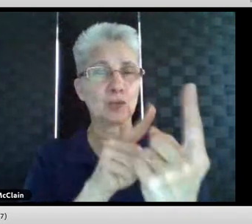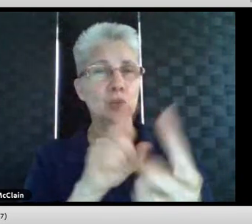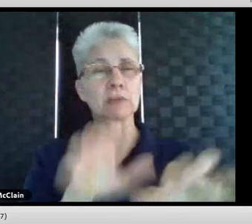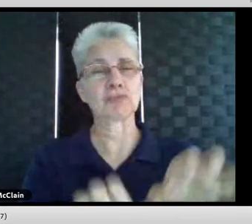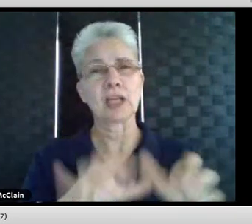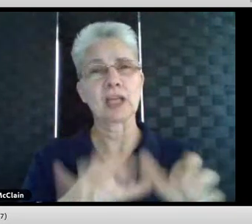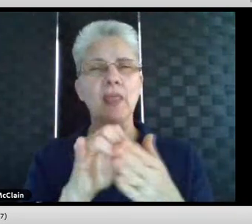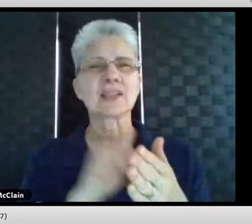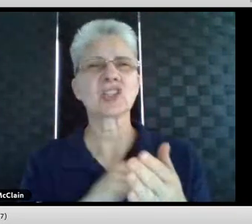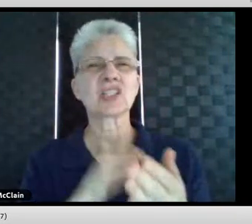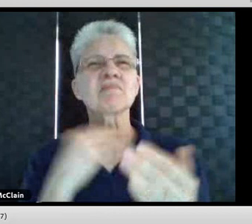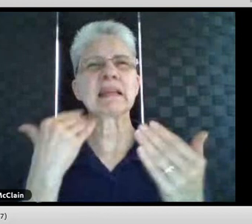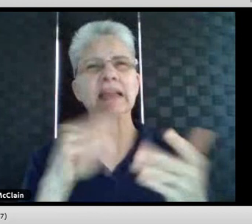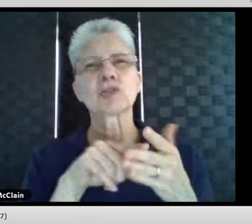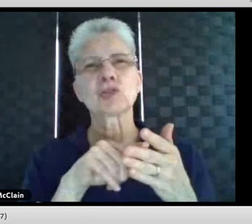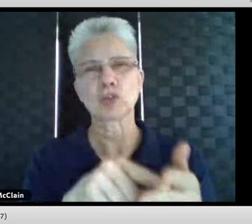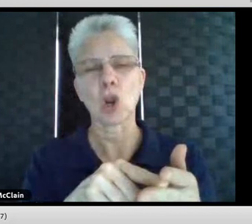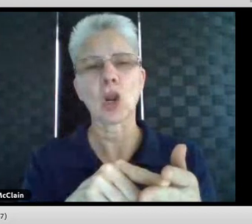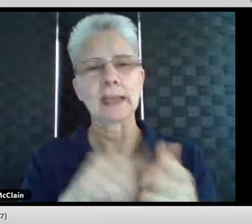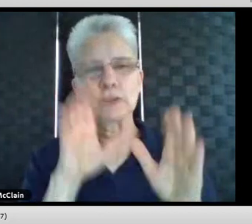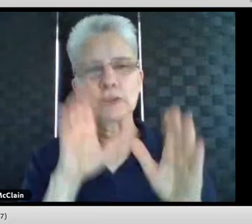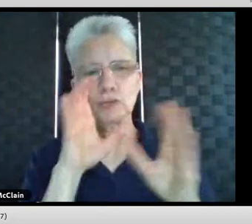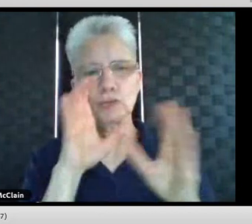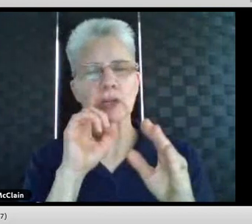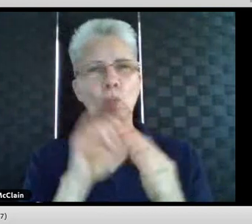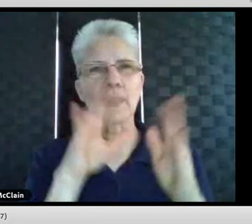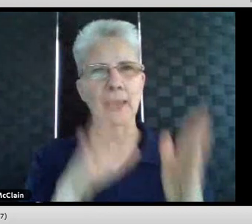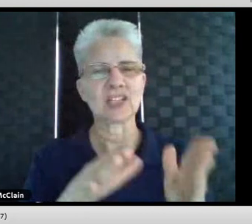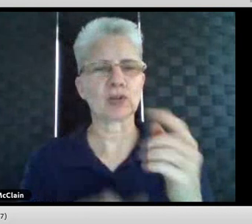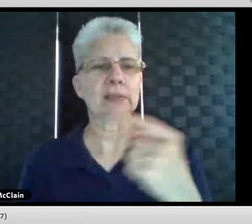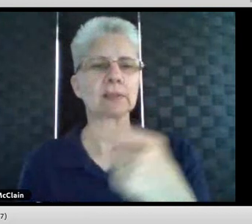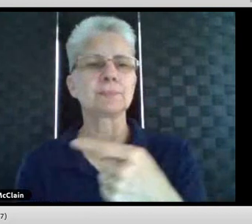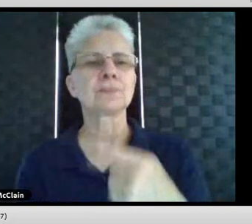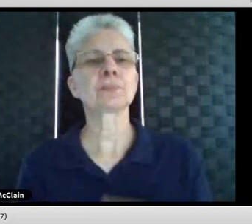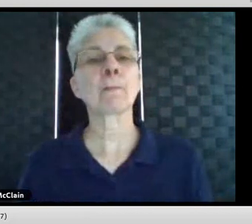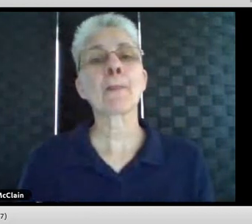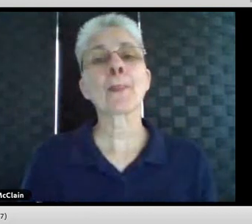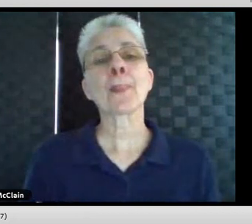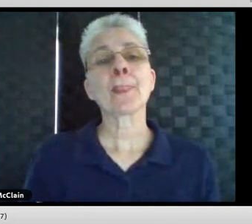So this is just kind of getting started, starting searching with the patron. All right.